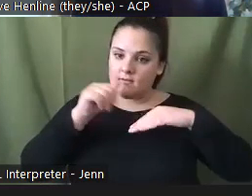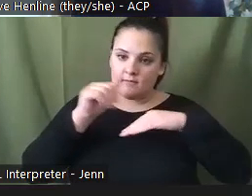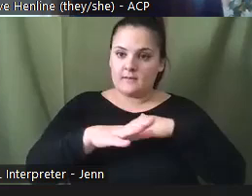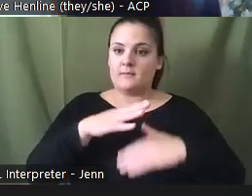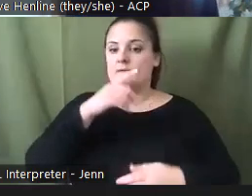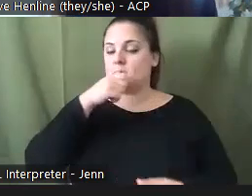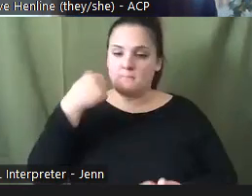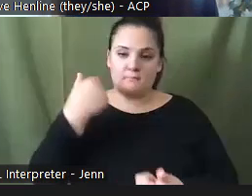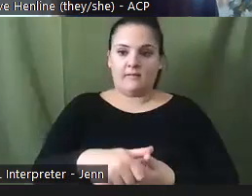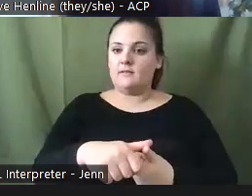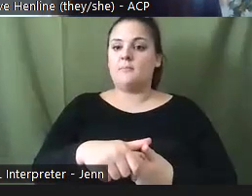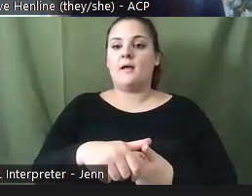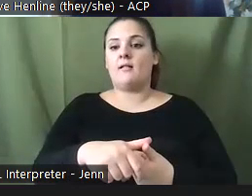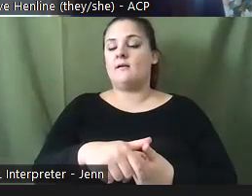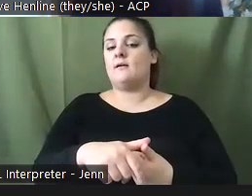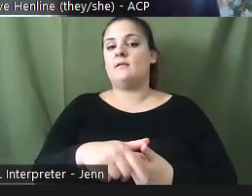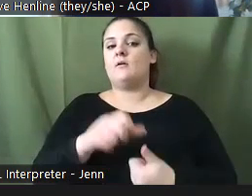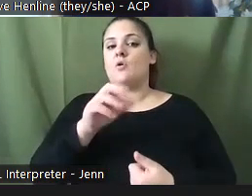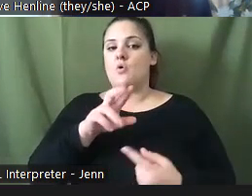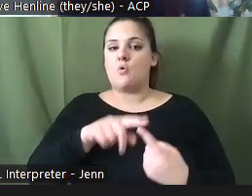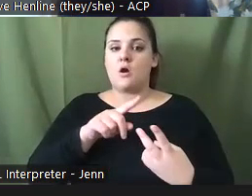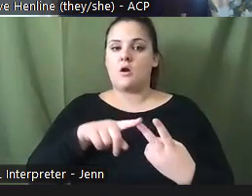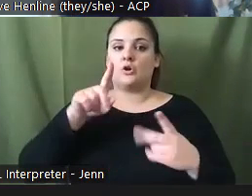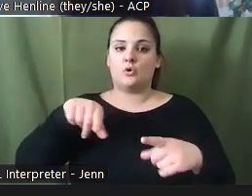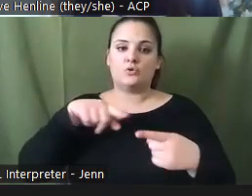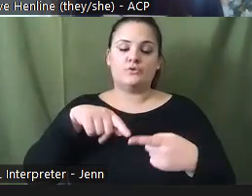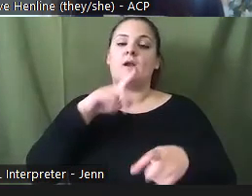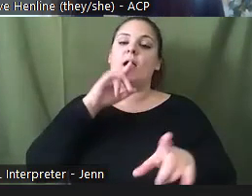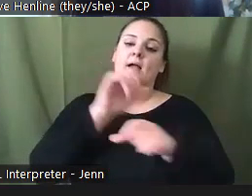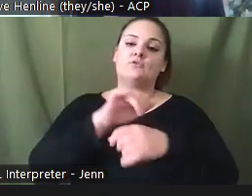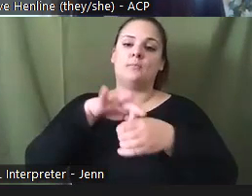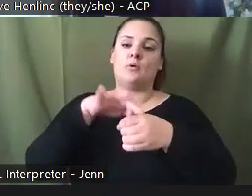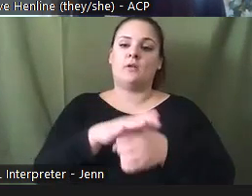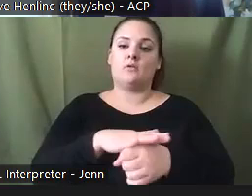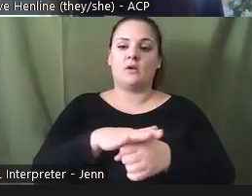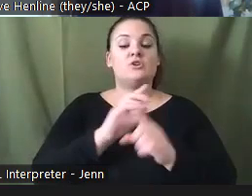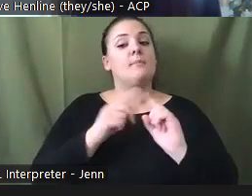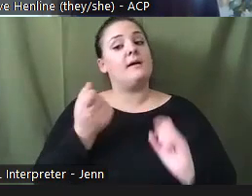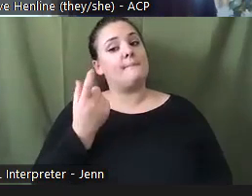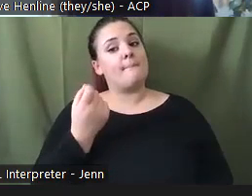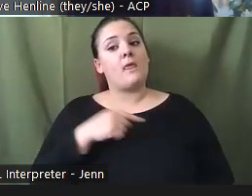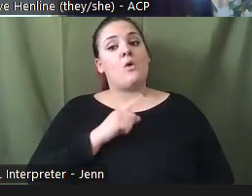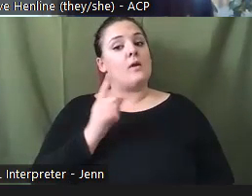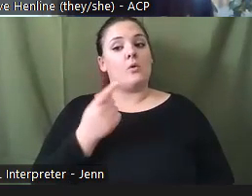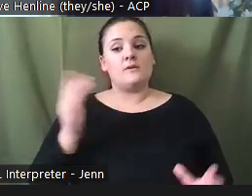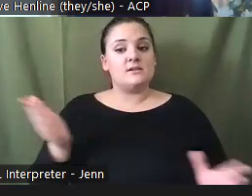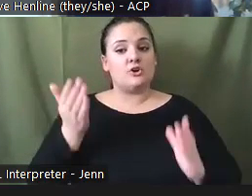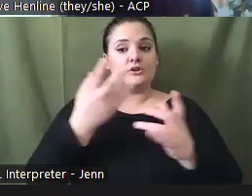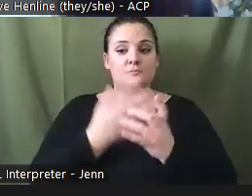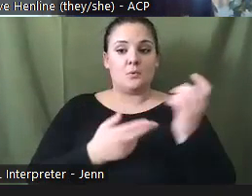mail-in ballots or at a polling location. But we always encourage both confidential and ACP voters